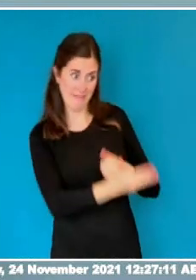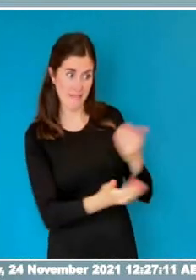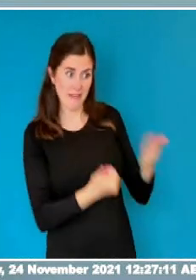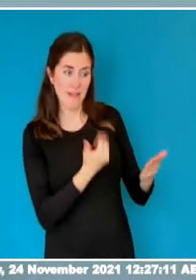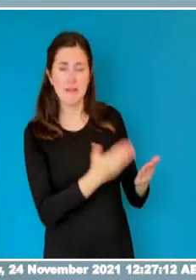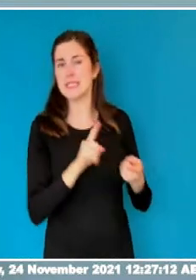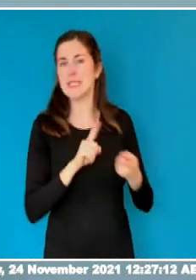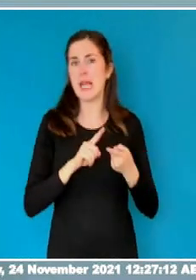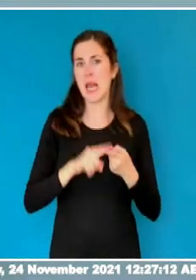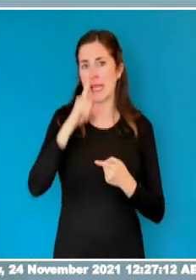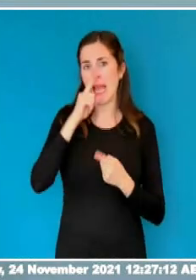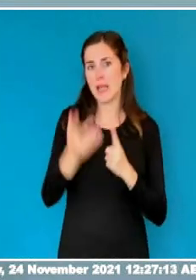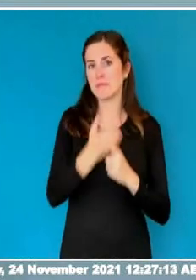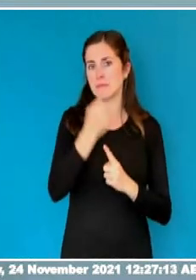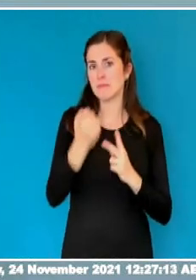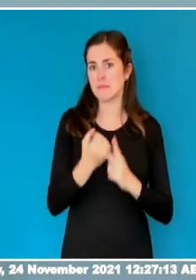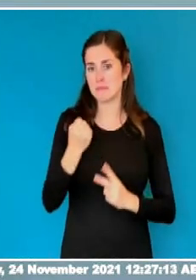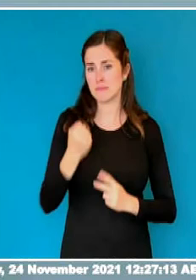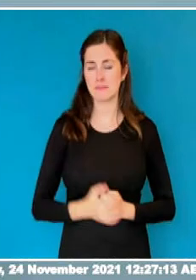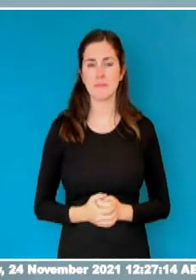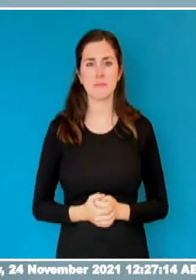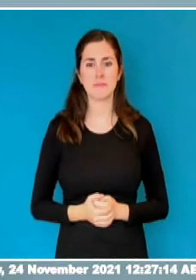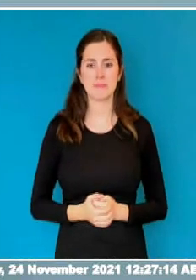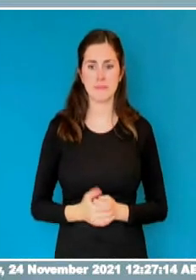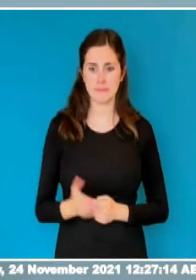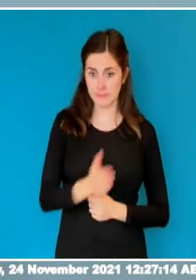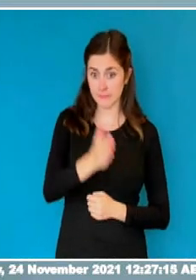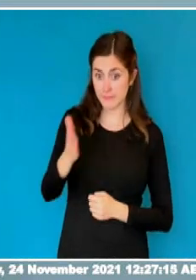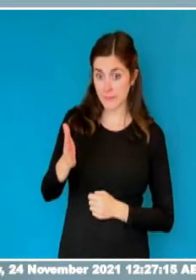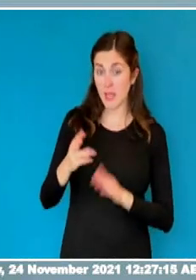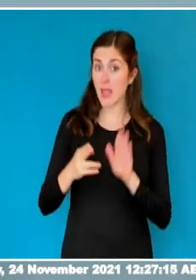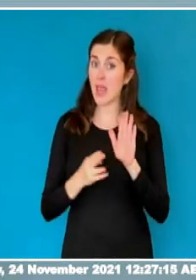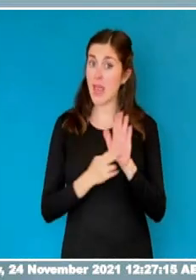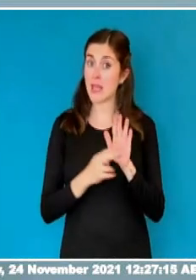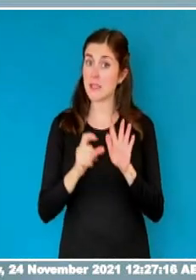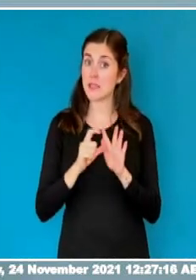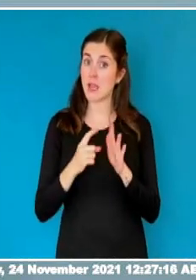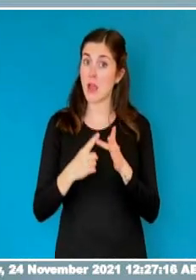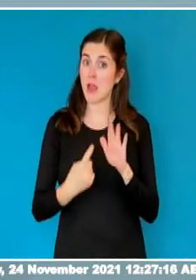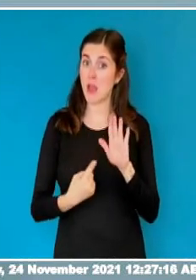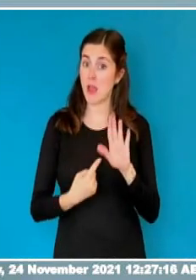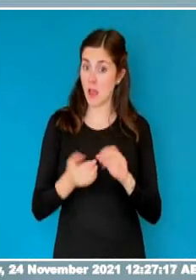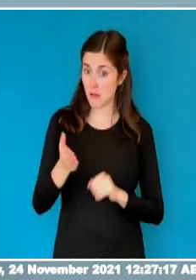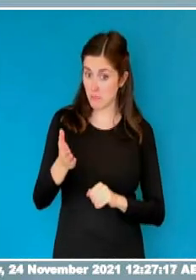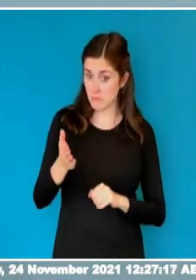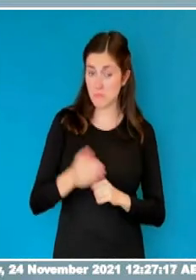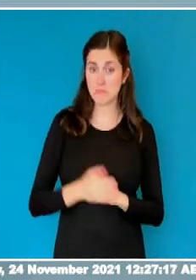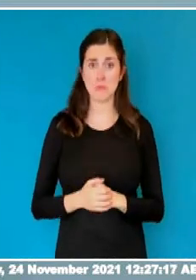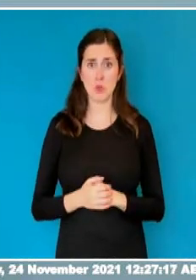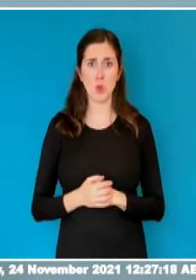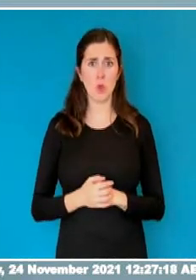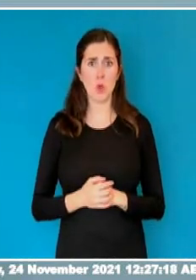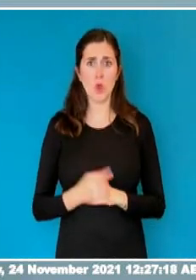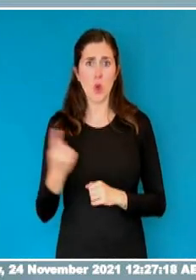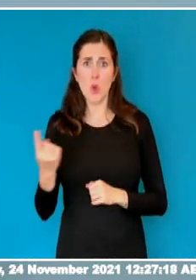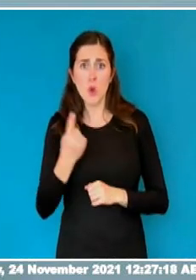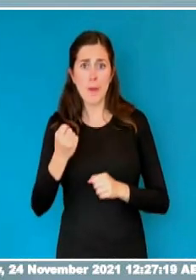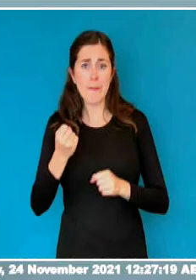Finally to you, Mr Aikman, how are decisions taken in your